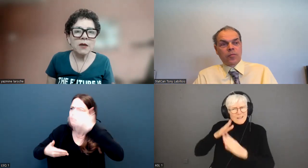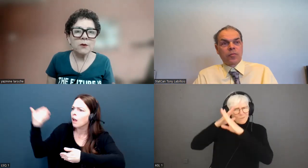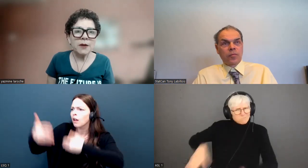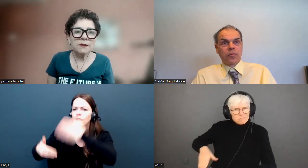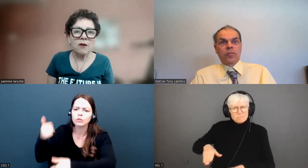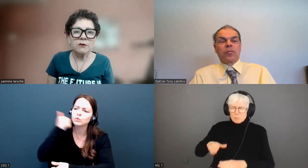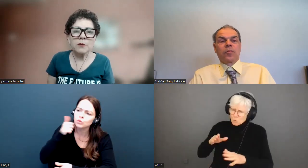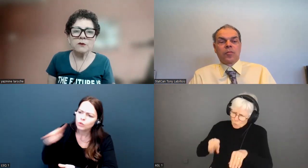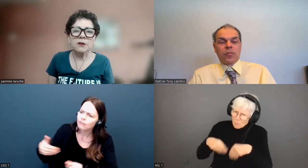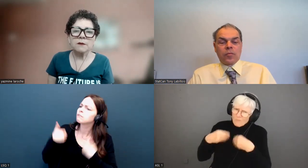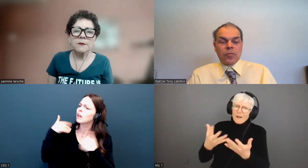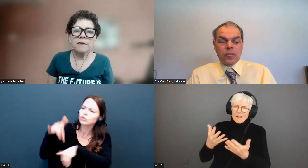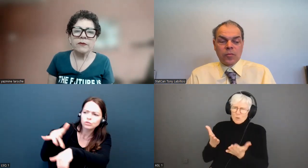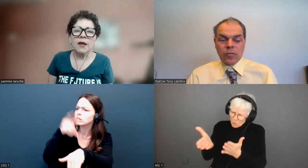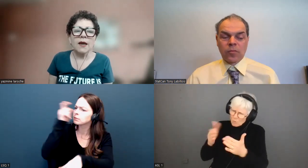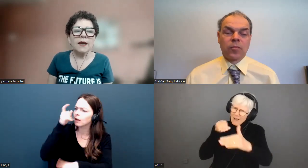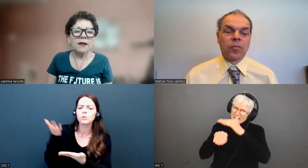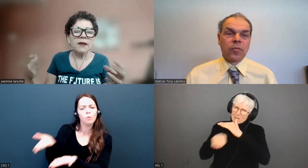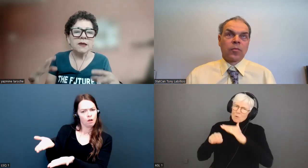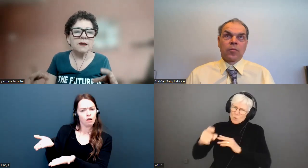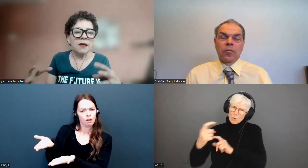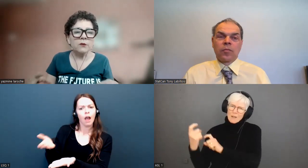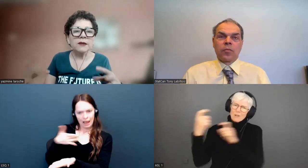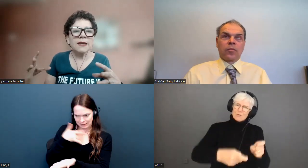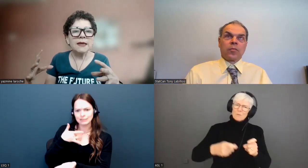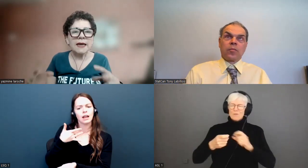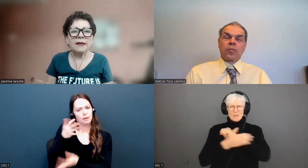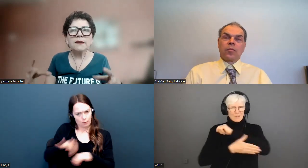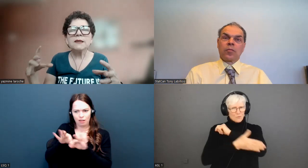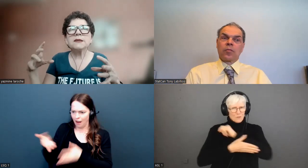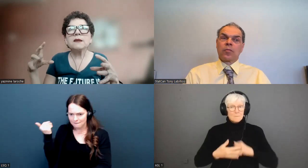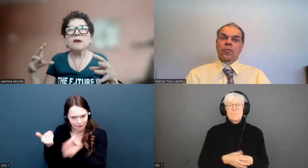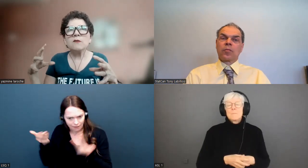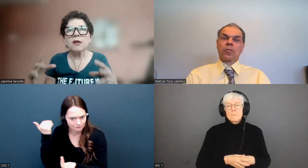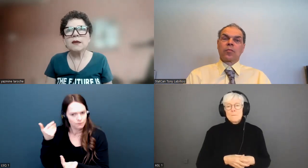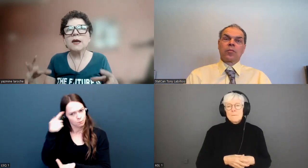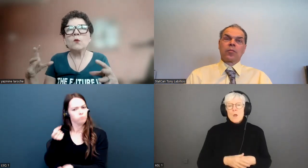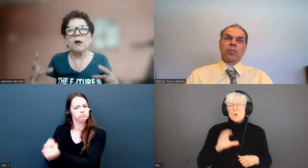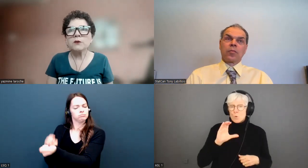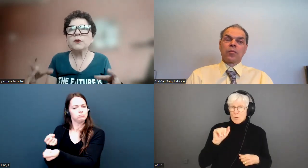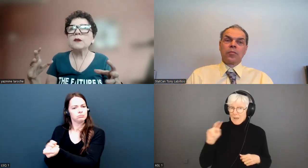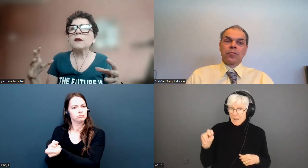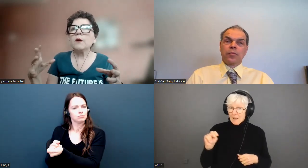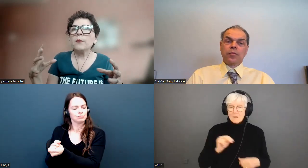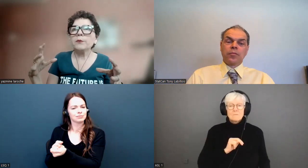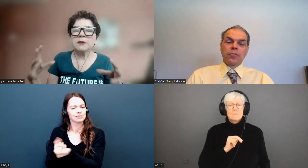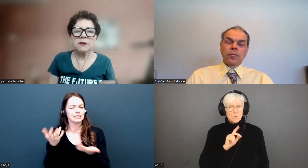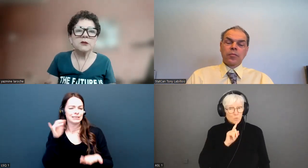make your best contribution and I think a network like can is in a unique and wonderful